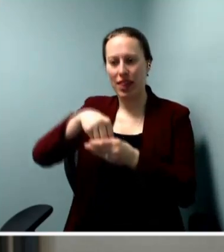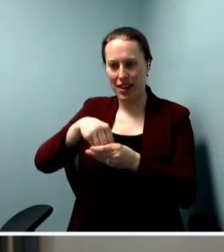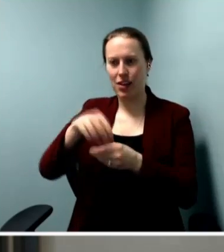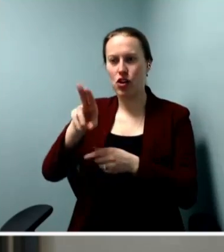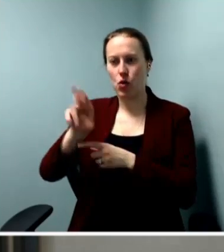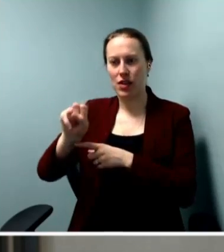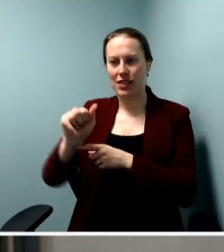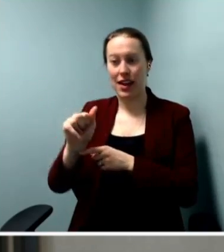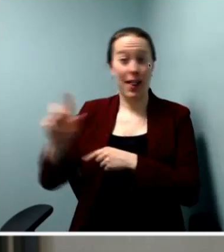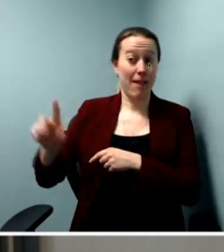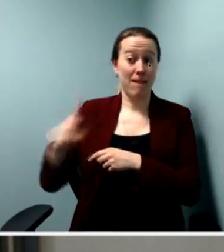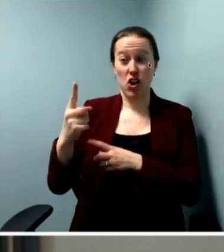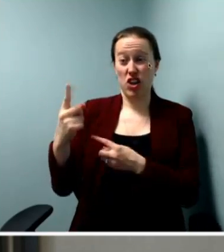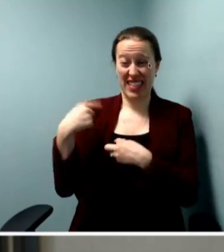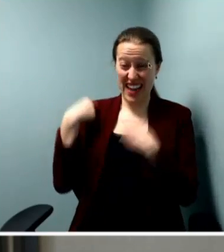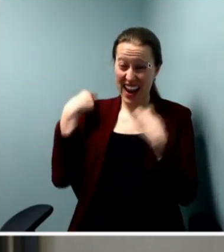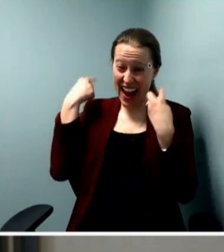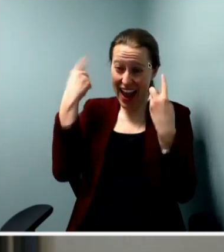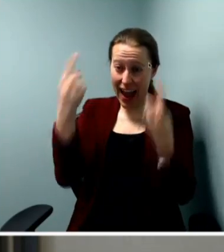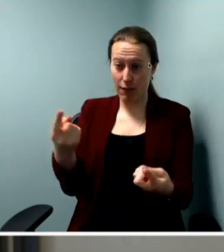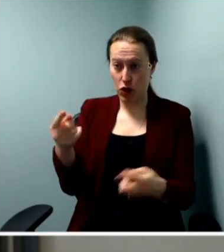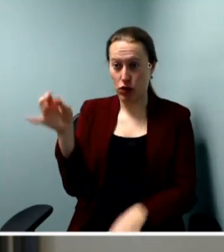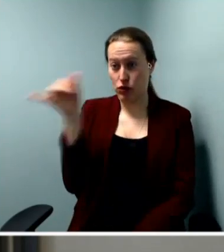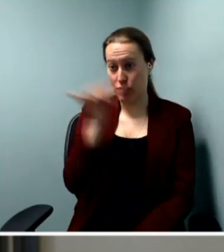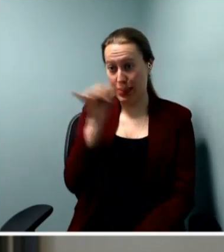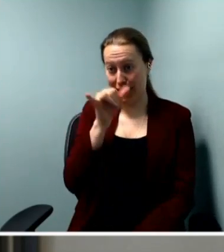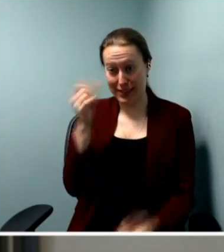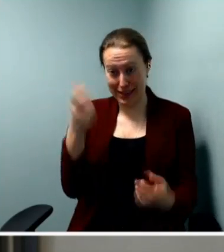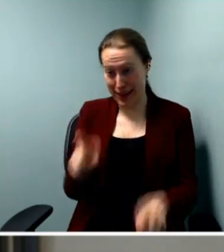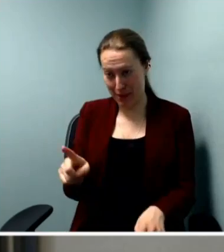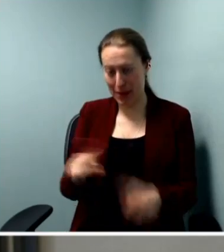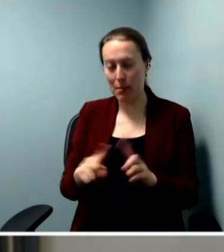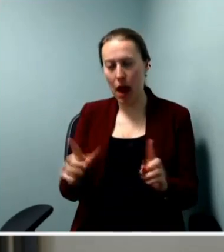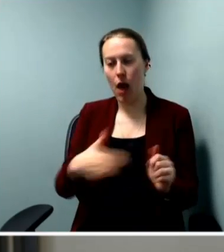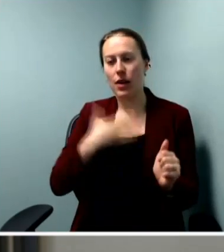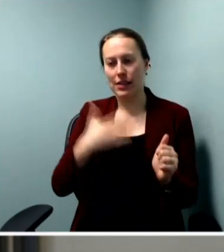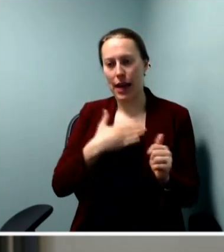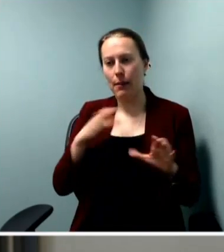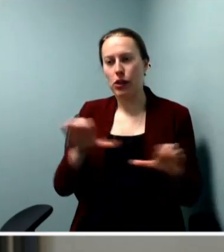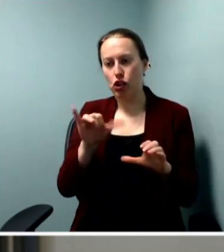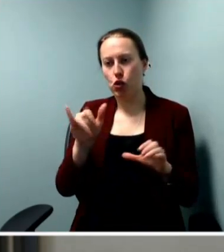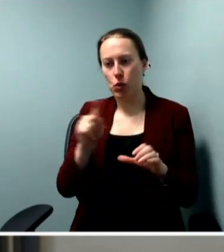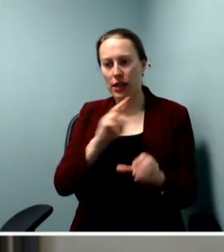but it happened, and I was glad to do it. We followed that up with six regional meetings.